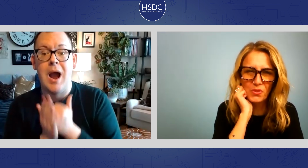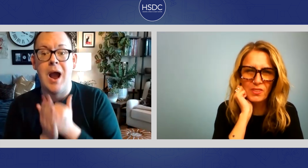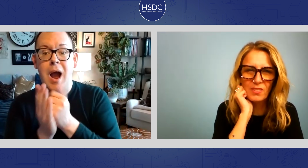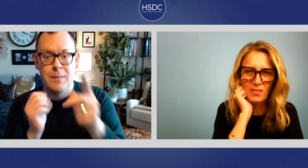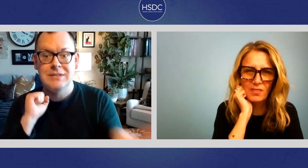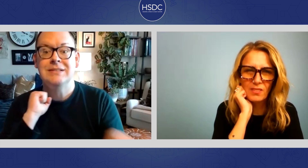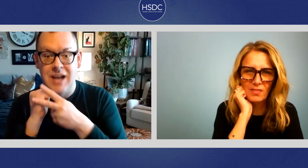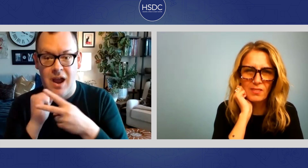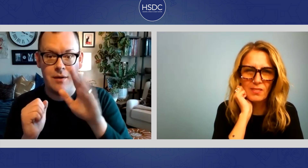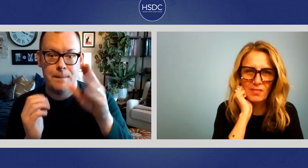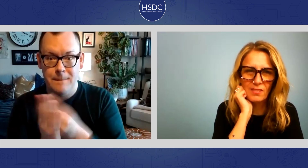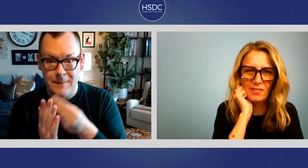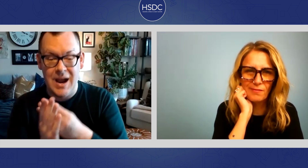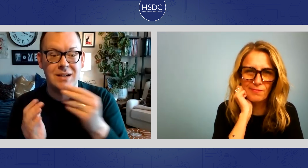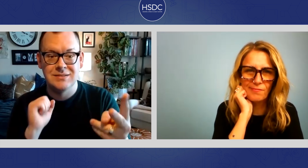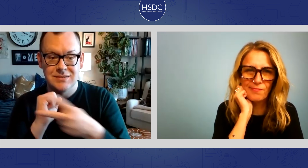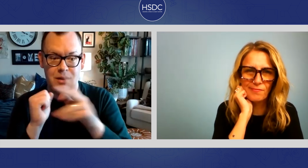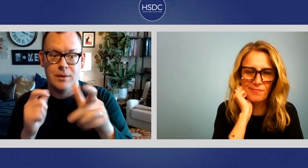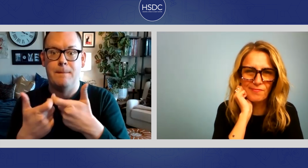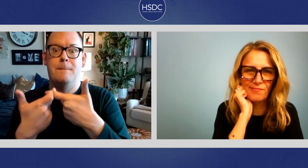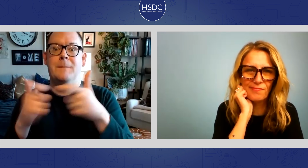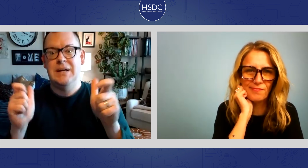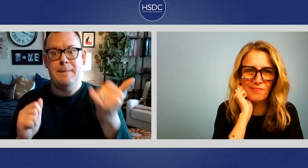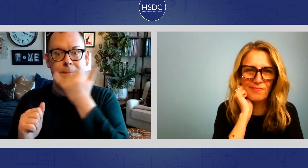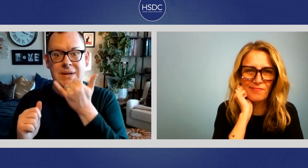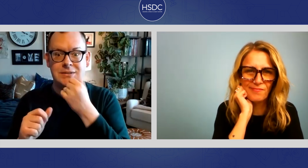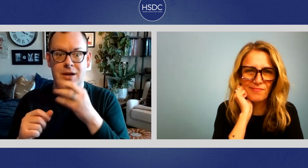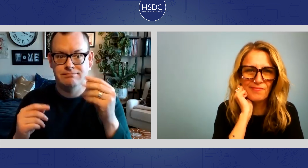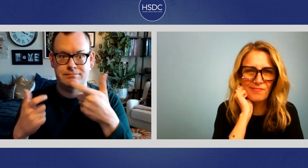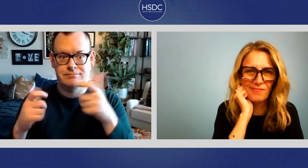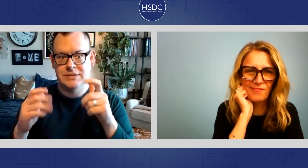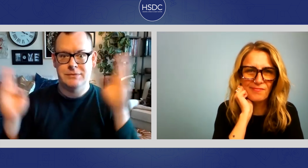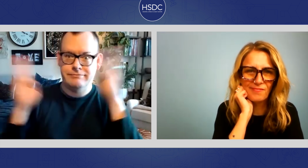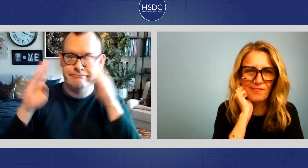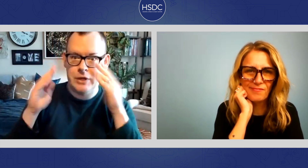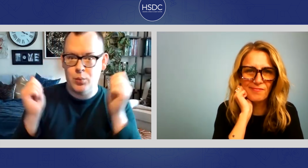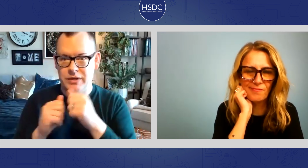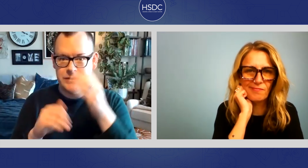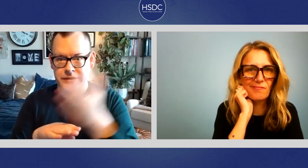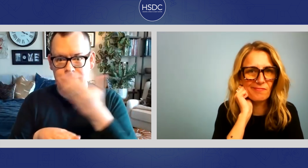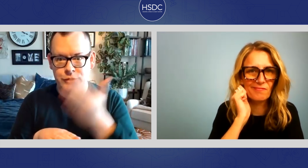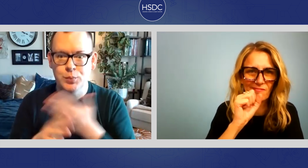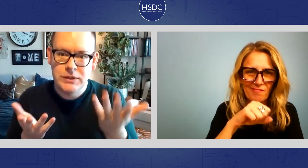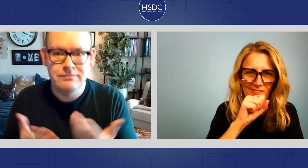actually help save money by saving people from making big mistakes in their renovation.